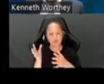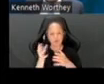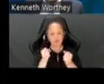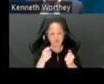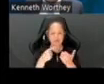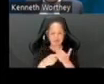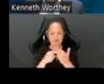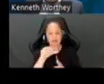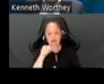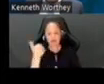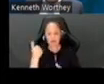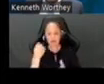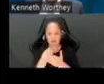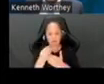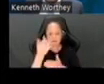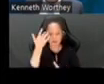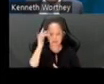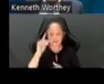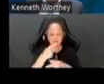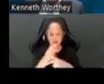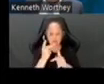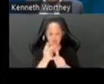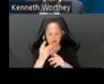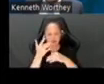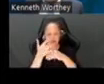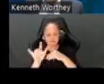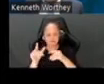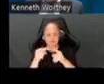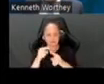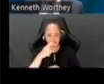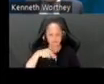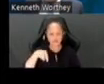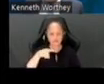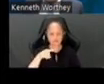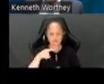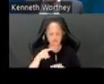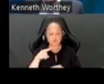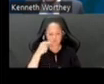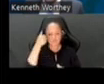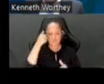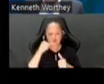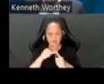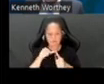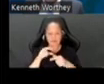Money Smart products available to you. Keep in mind that depending on your audience, you